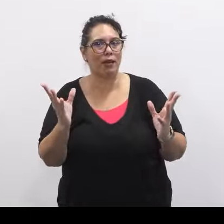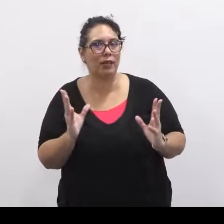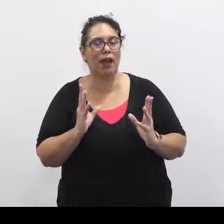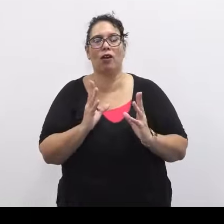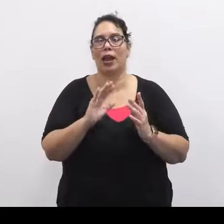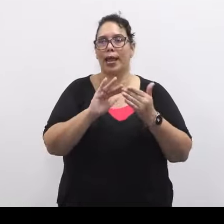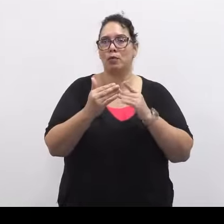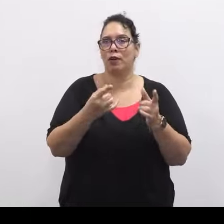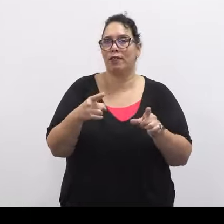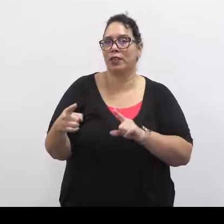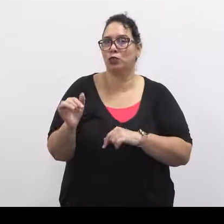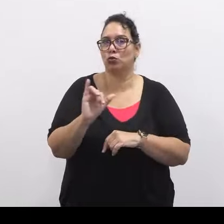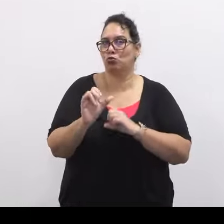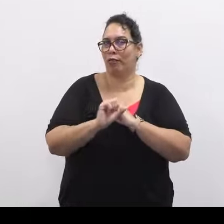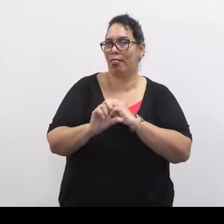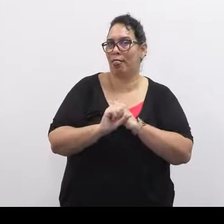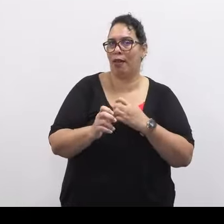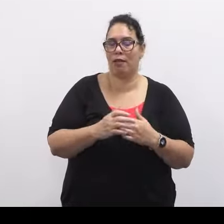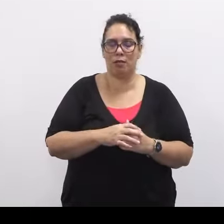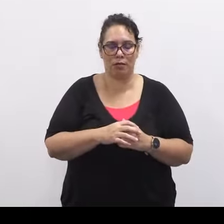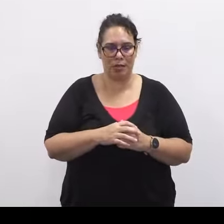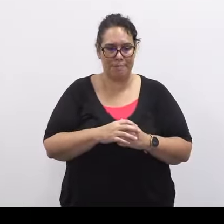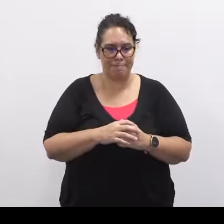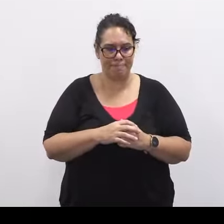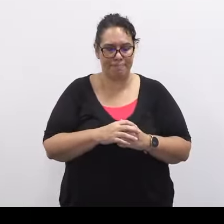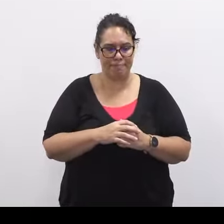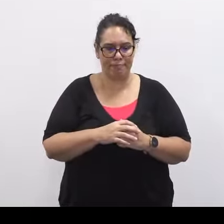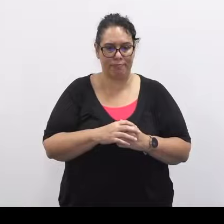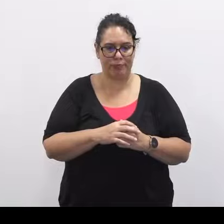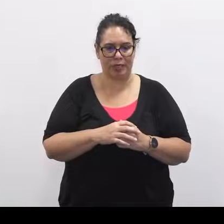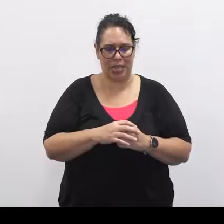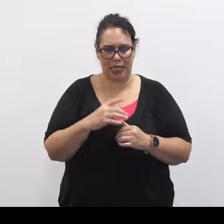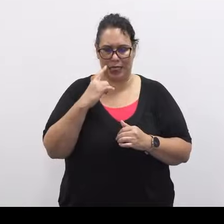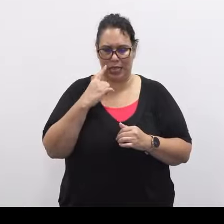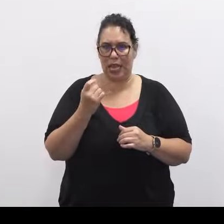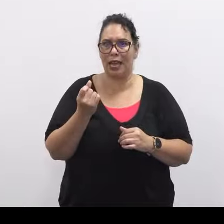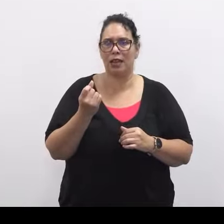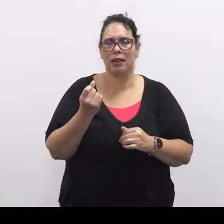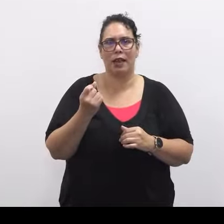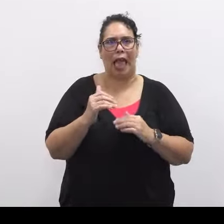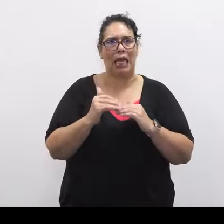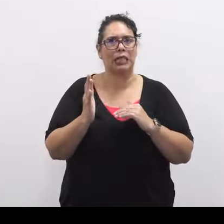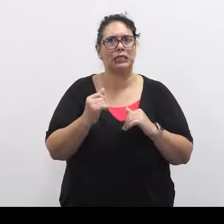And from my count, we have 11 different, at least 11 different instances